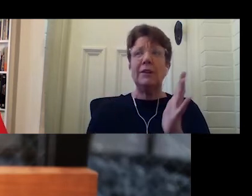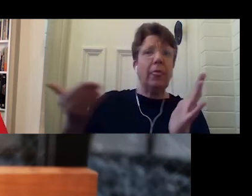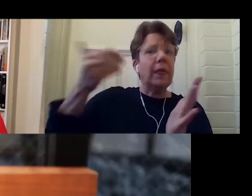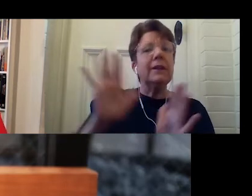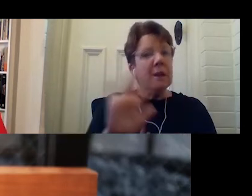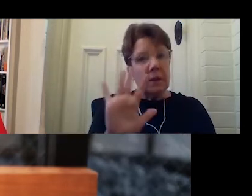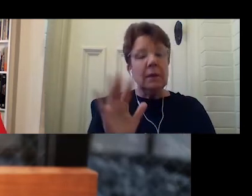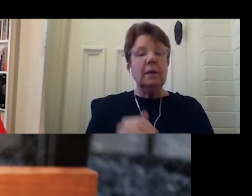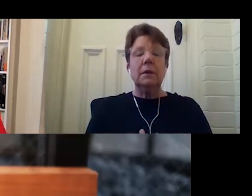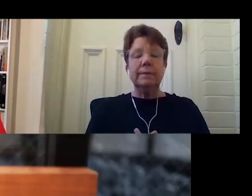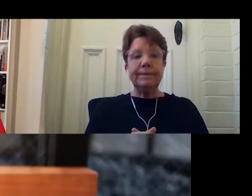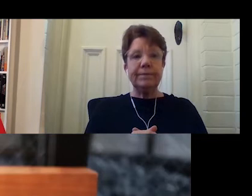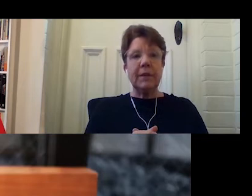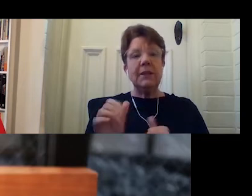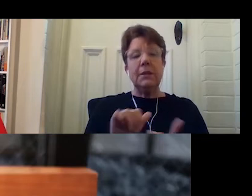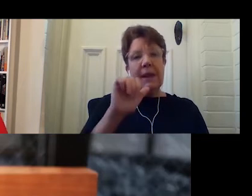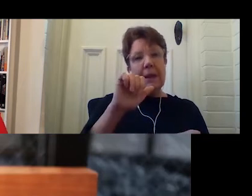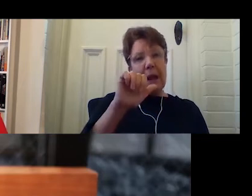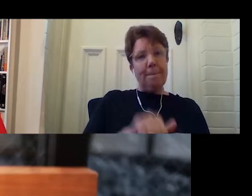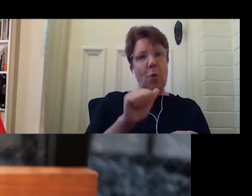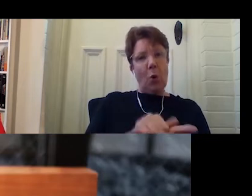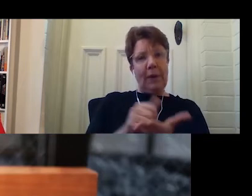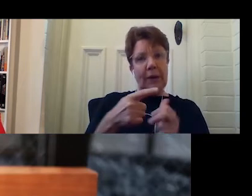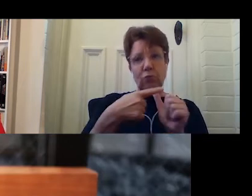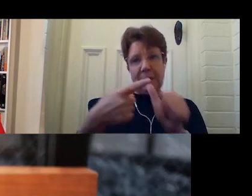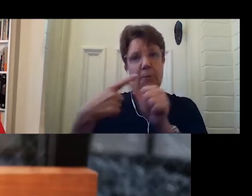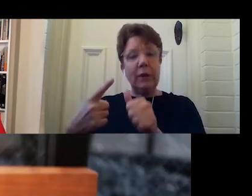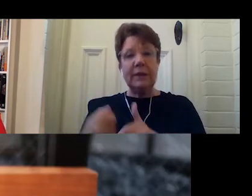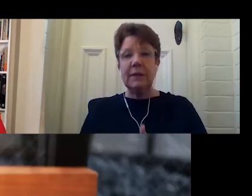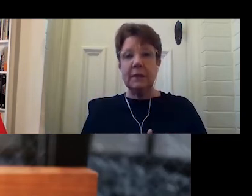an appropriate response. So that could be anything from having a